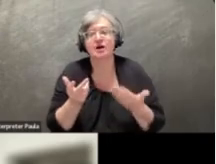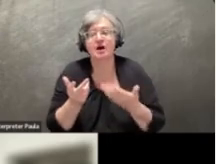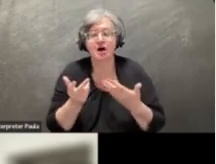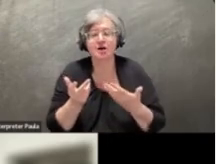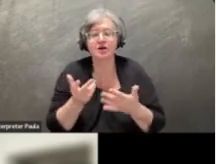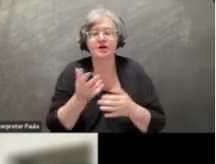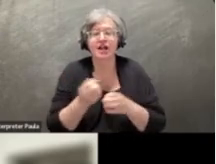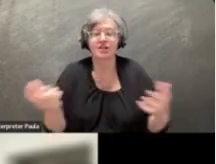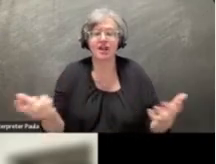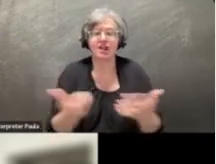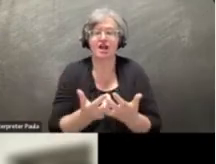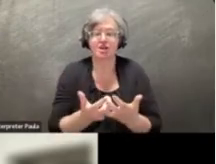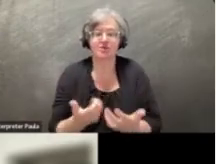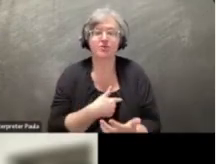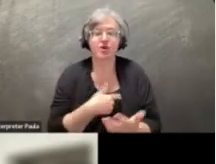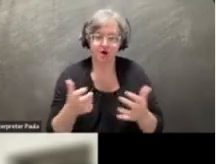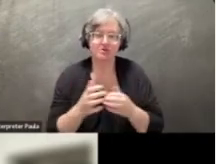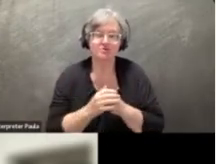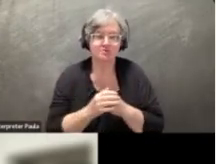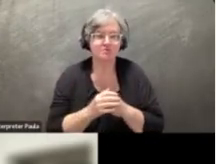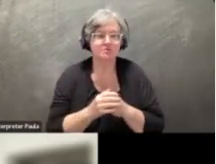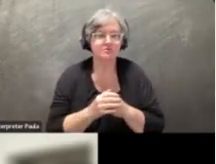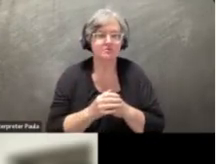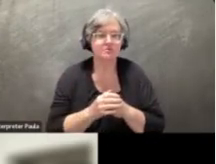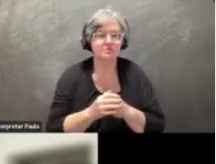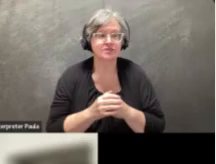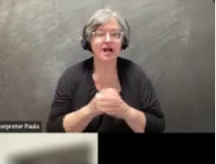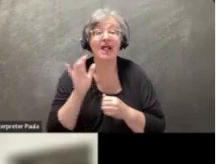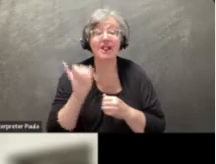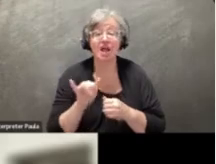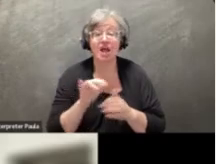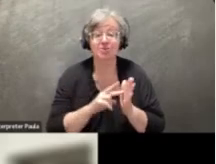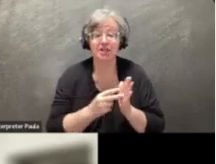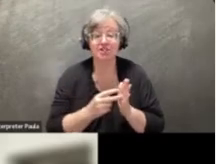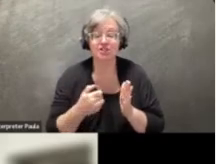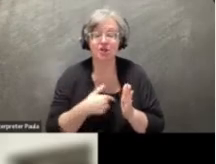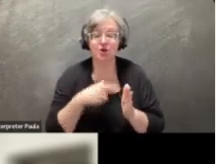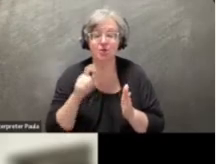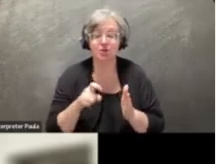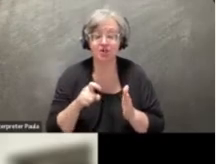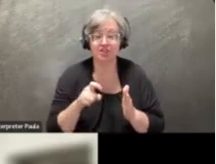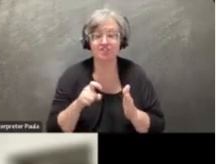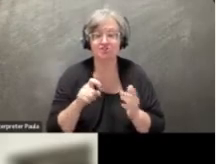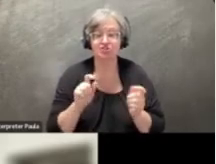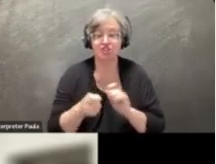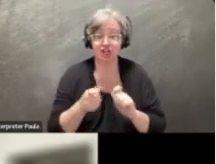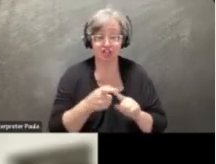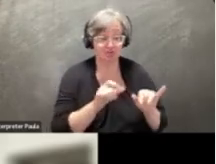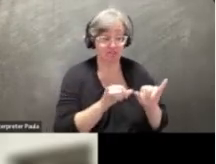alignment that we really want. And so that means we need to go from a system that measures